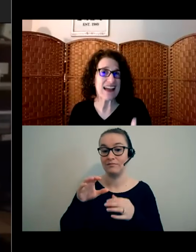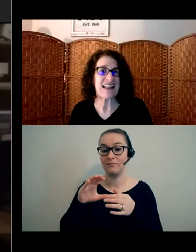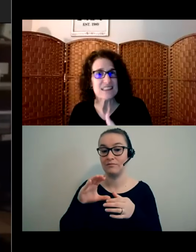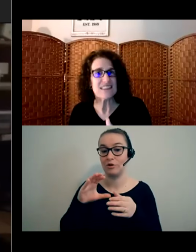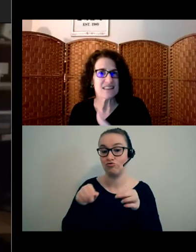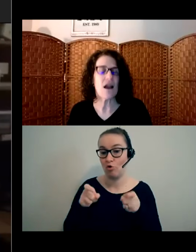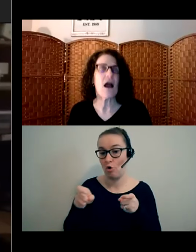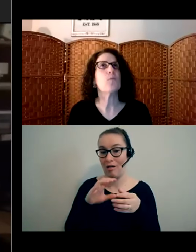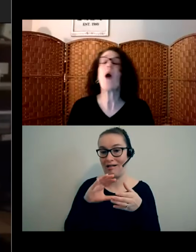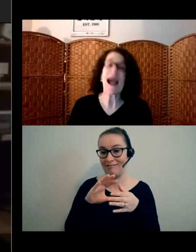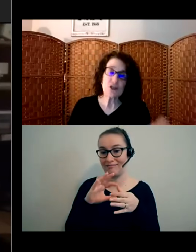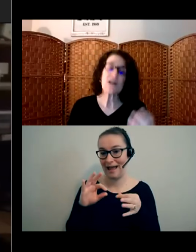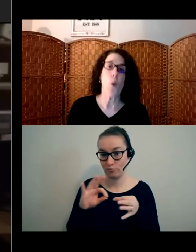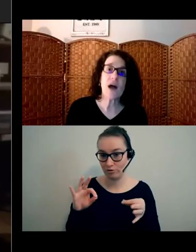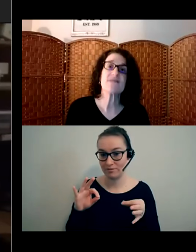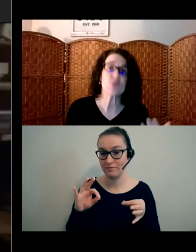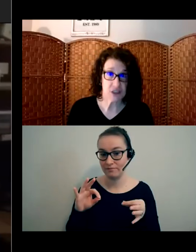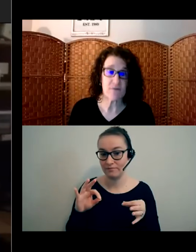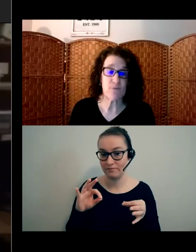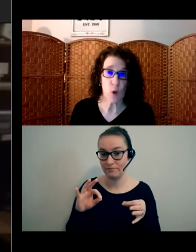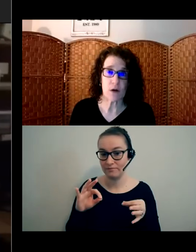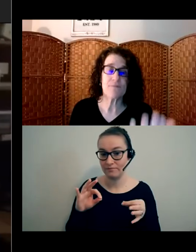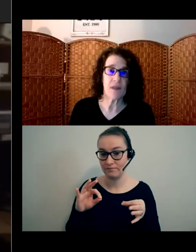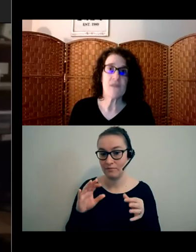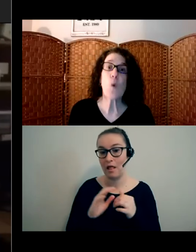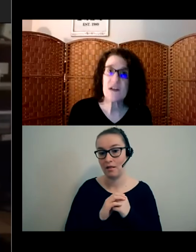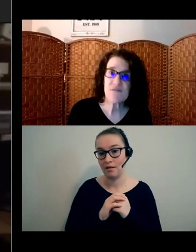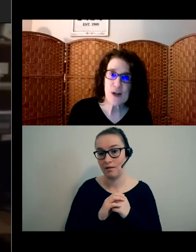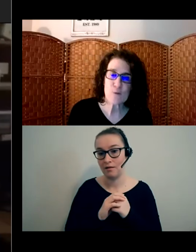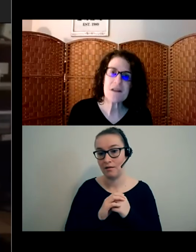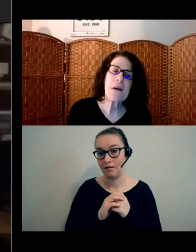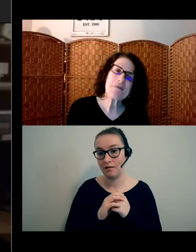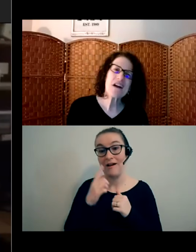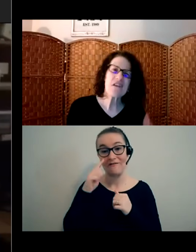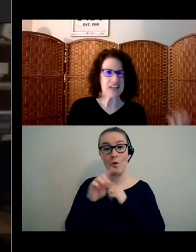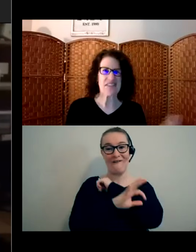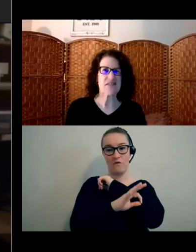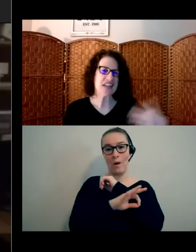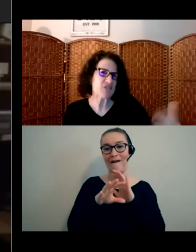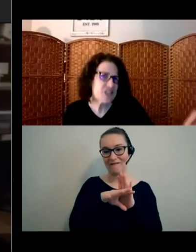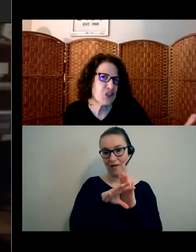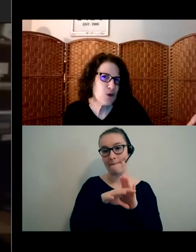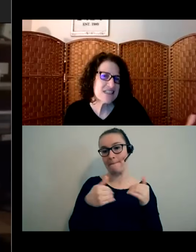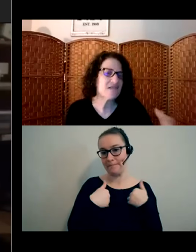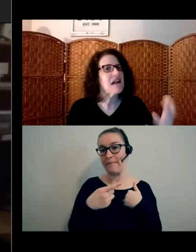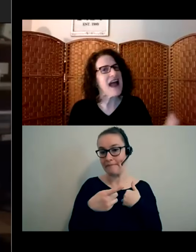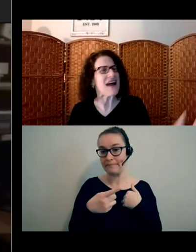well, actually it was for a foreign film, but the official reason --